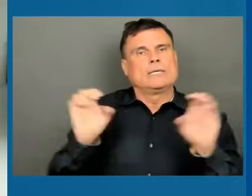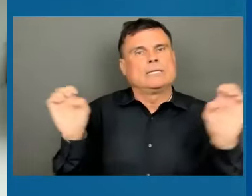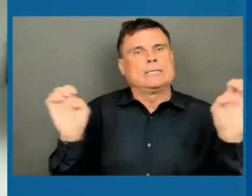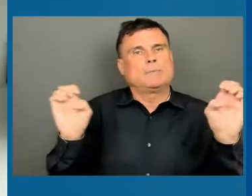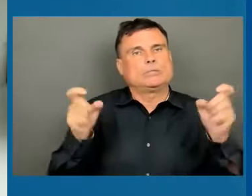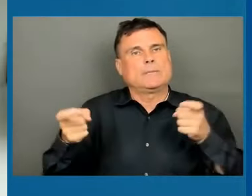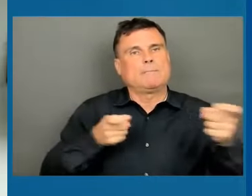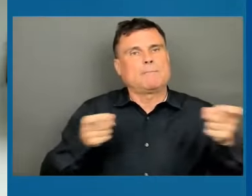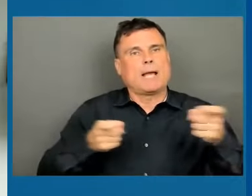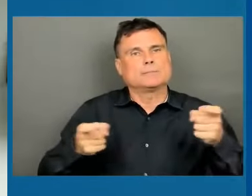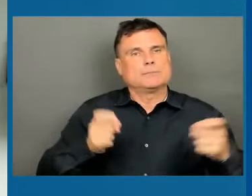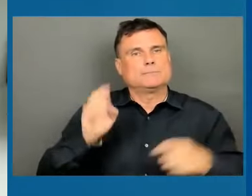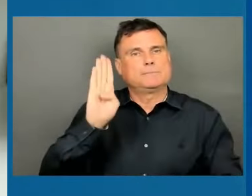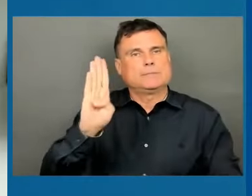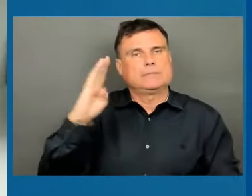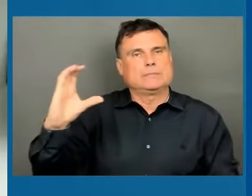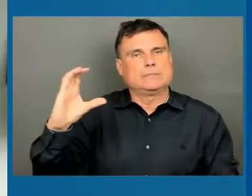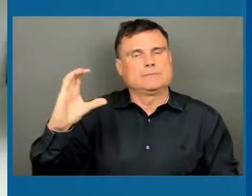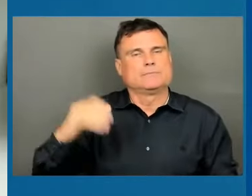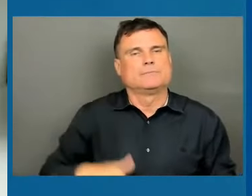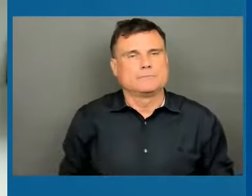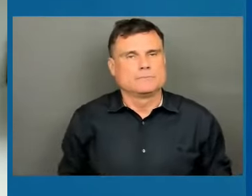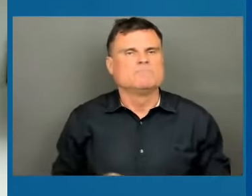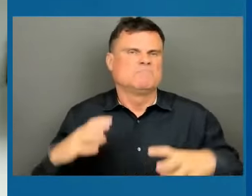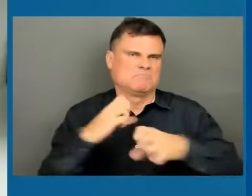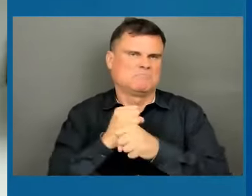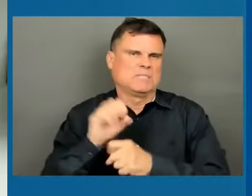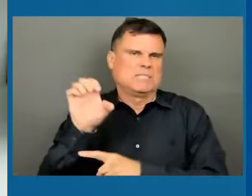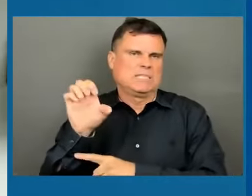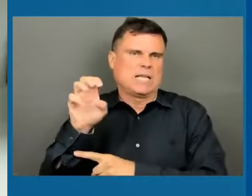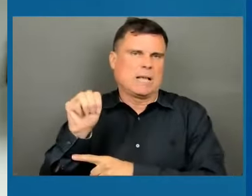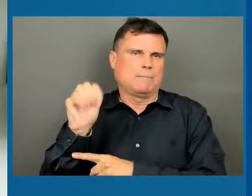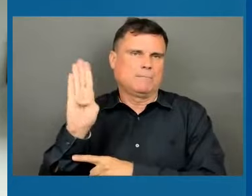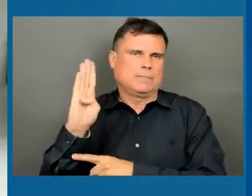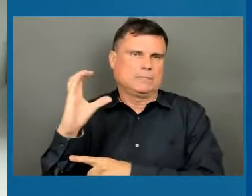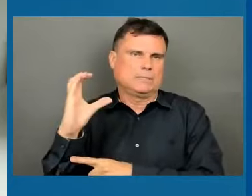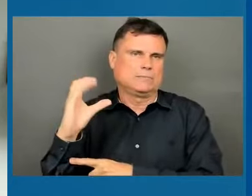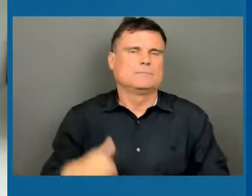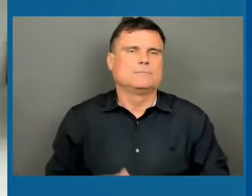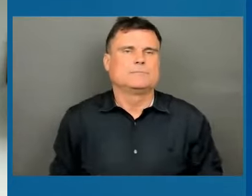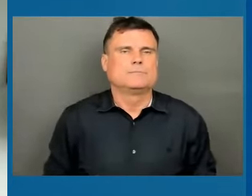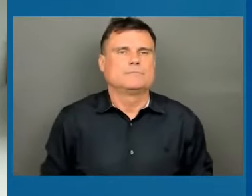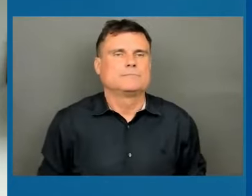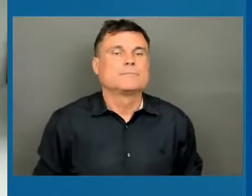and weekit's important to be prepared for heavy rains which